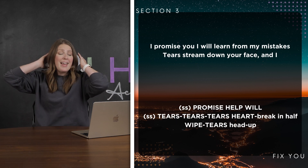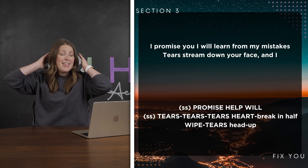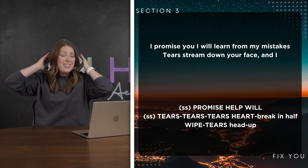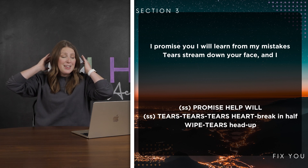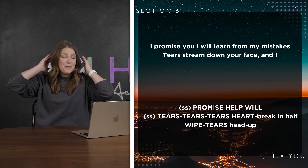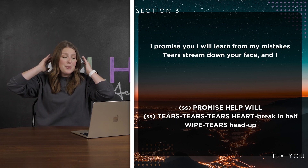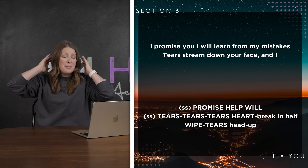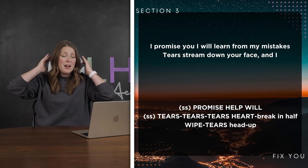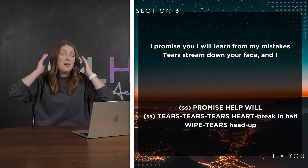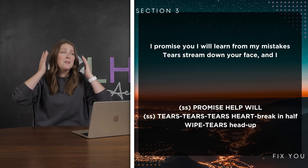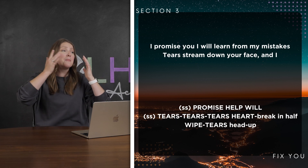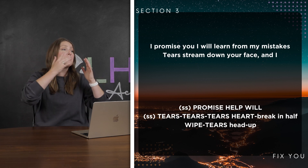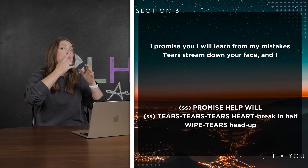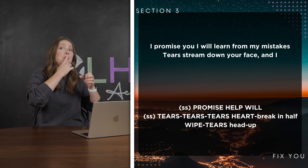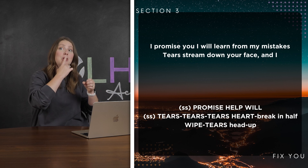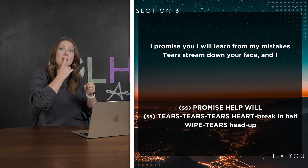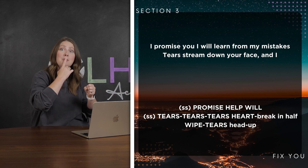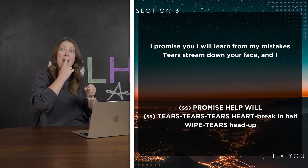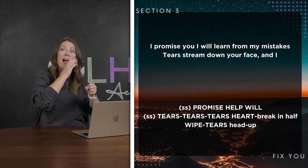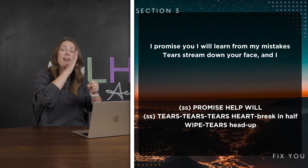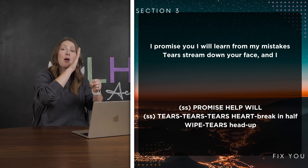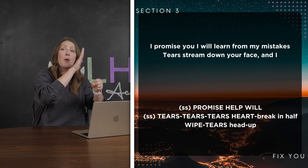And then from there, turn back.